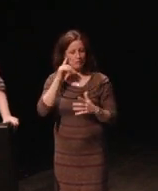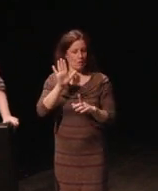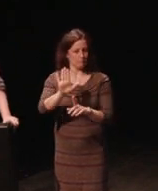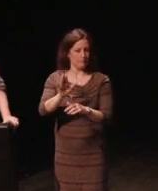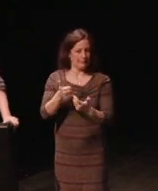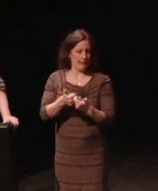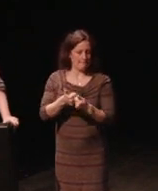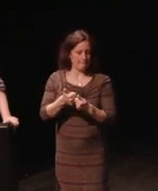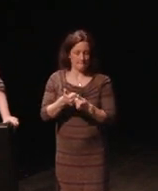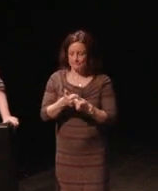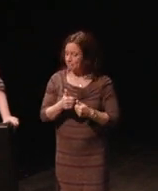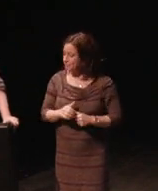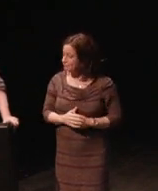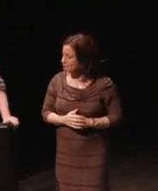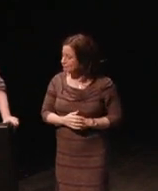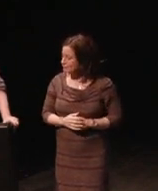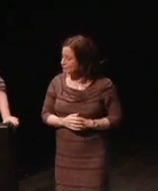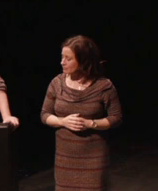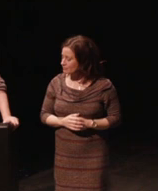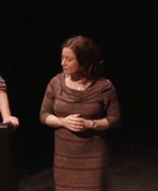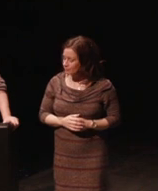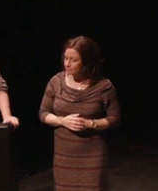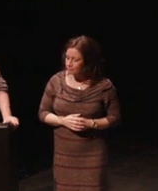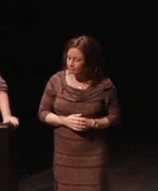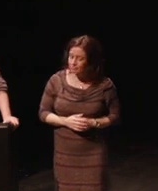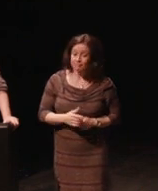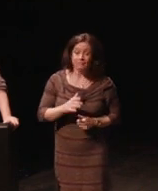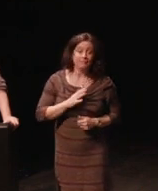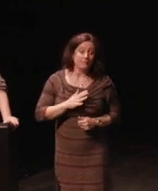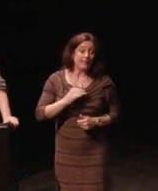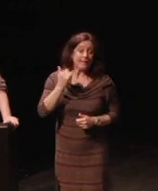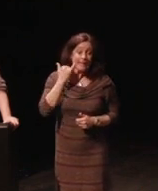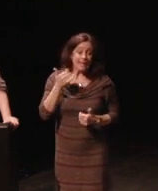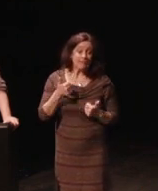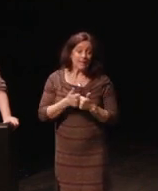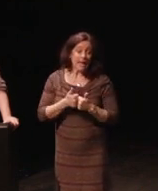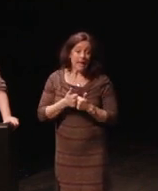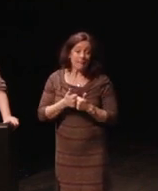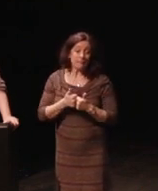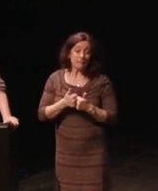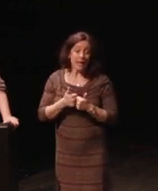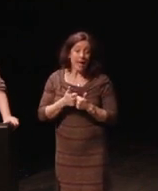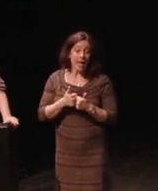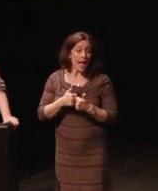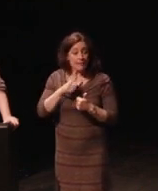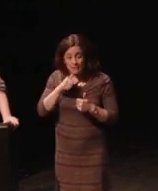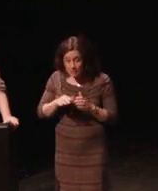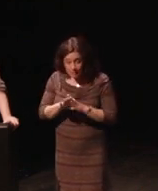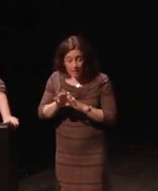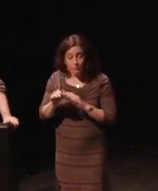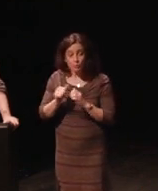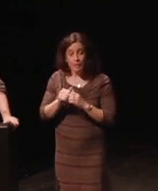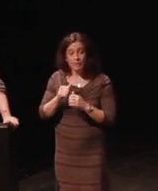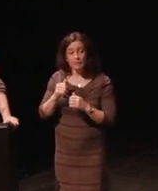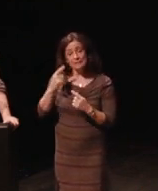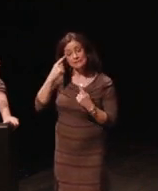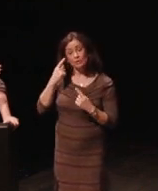If the game had been developed without constraining color blindness, you go back and then try and patch at the end. You can get anything that's anywhere